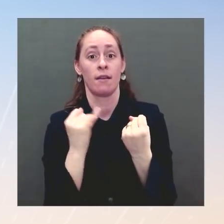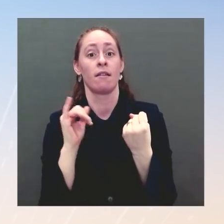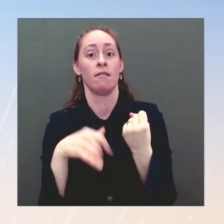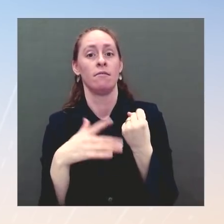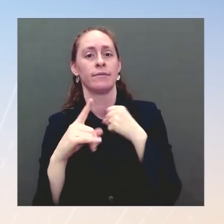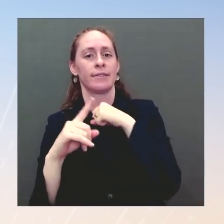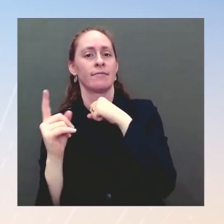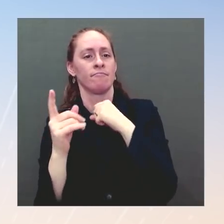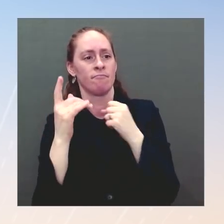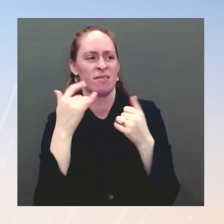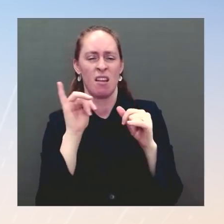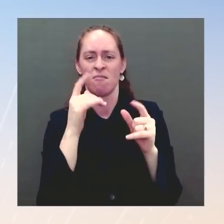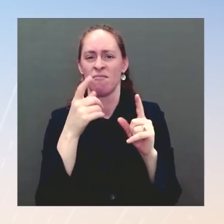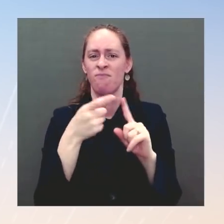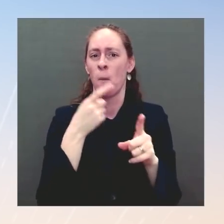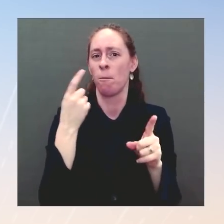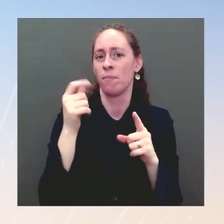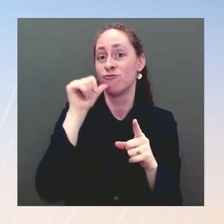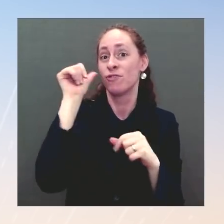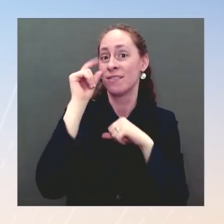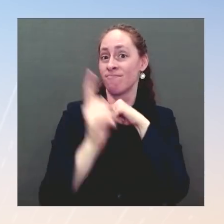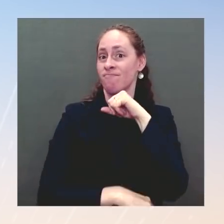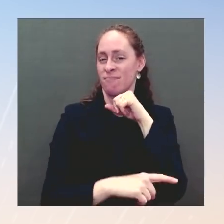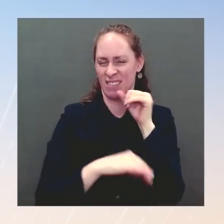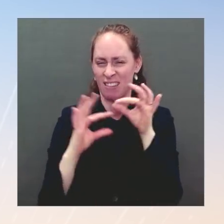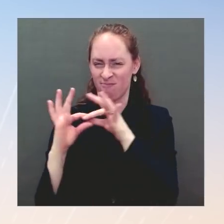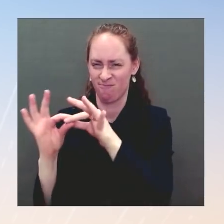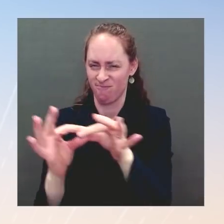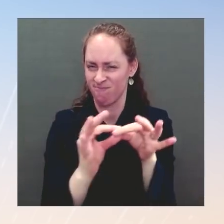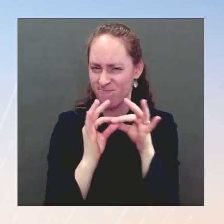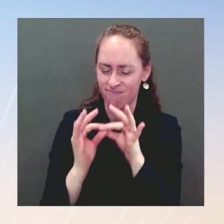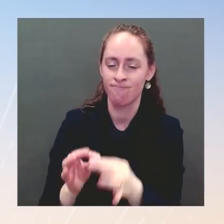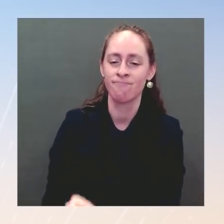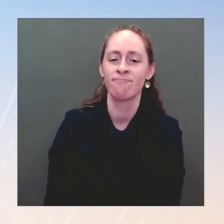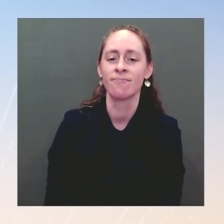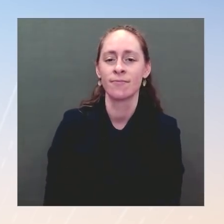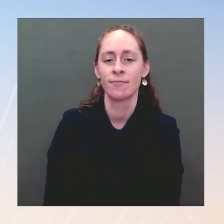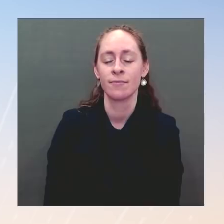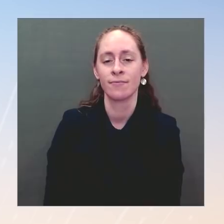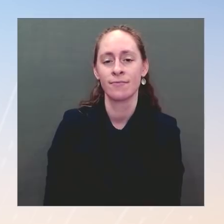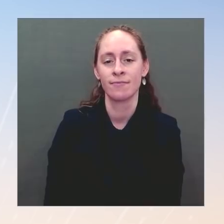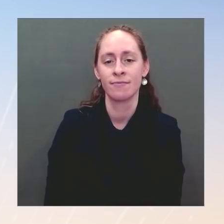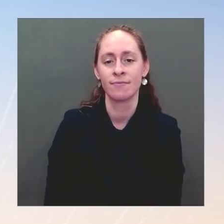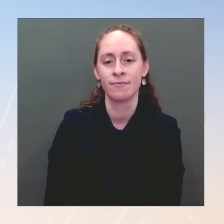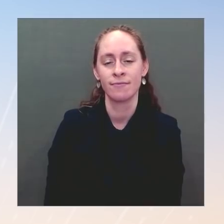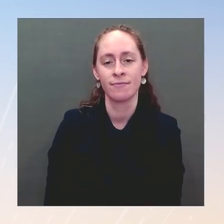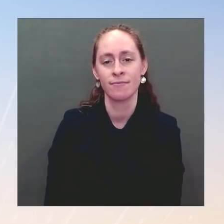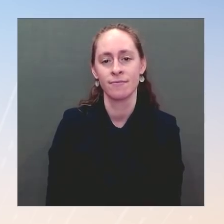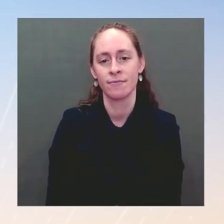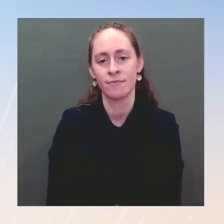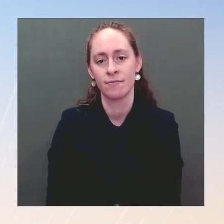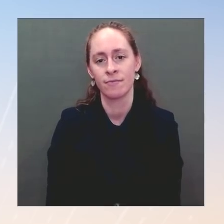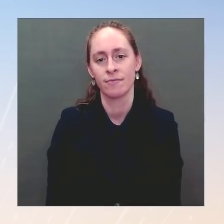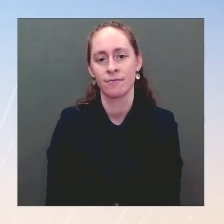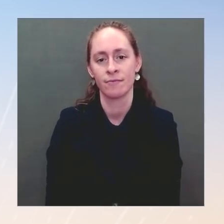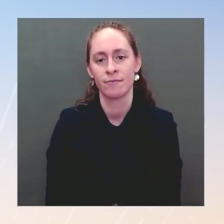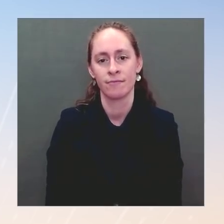it happens through a lot of work and in close engagement. We're obviously at a pivotal point in this -- in this process, and so he felt tomorrow